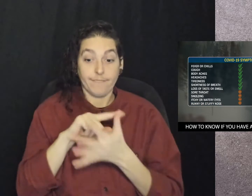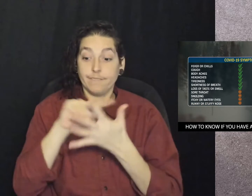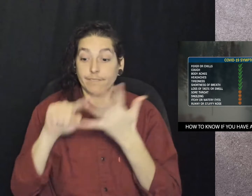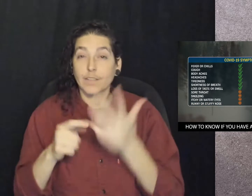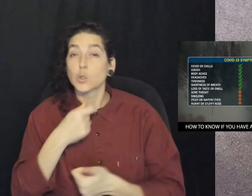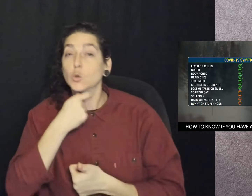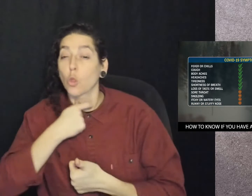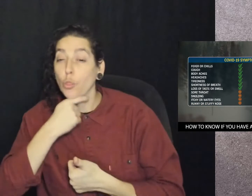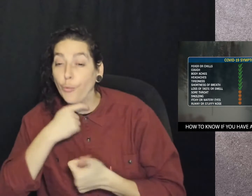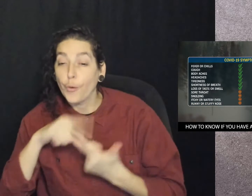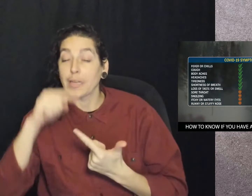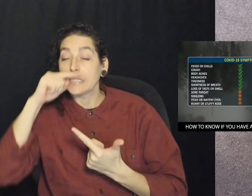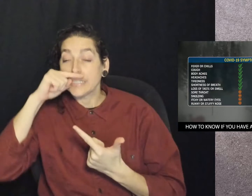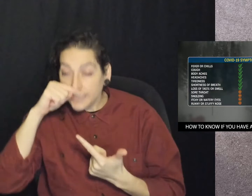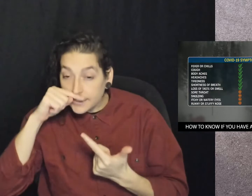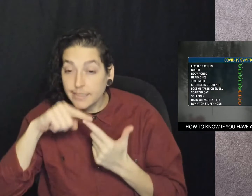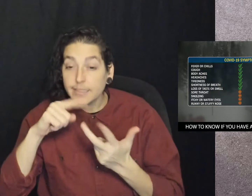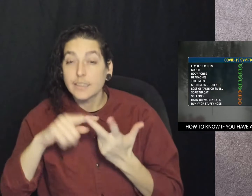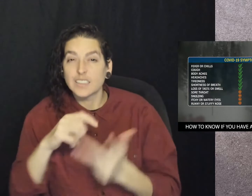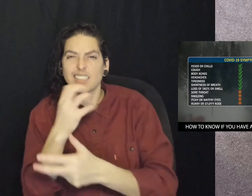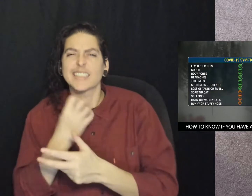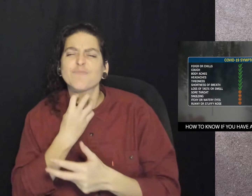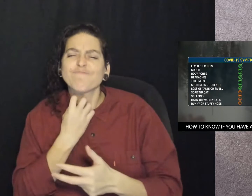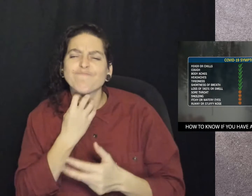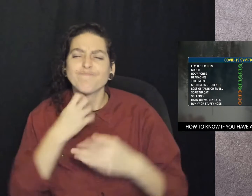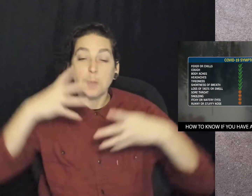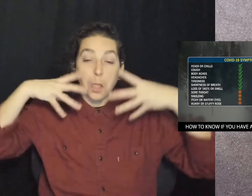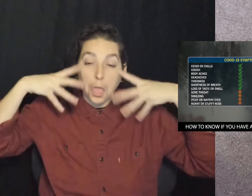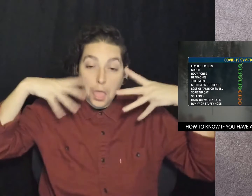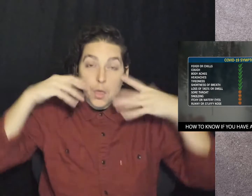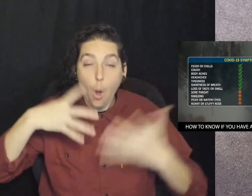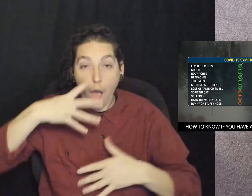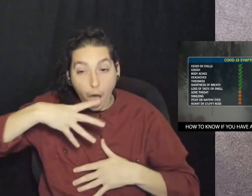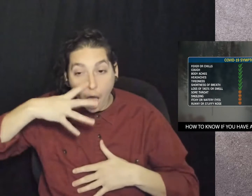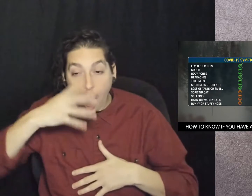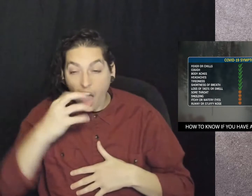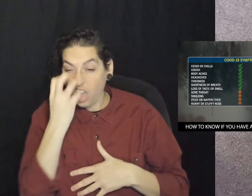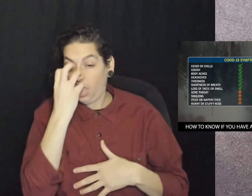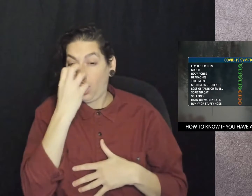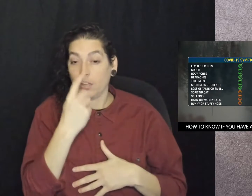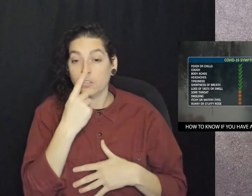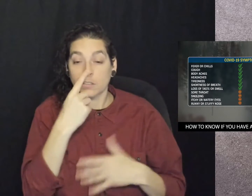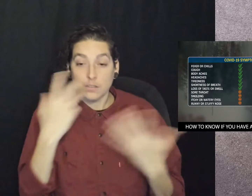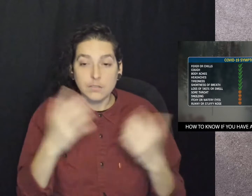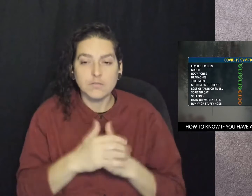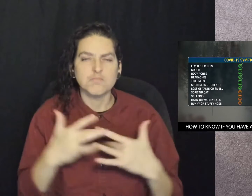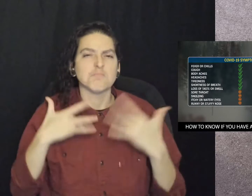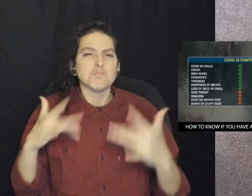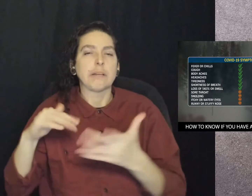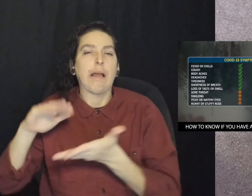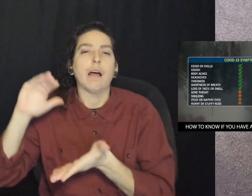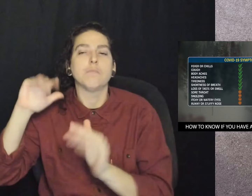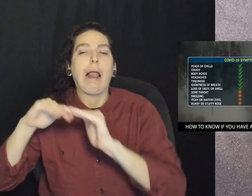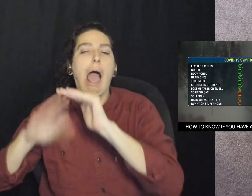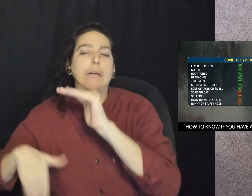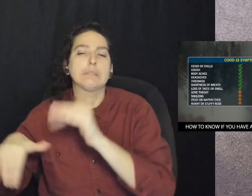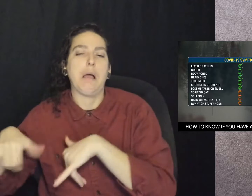the CDC says having a sore throat sneezing itchy or watery eyes and having a runny or